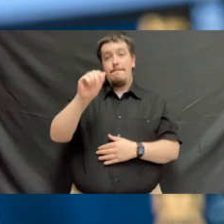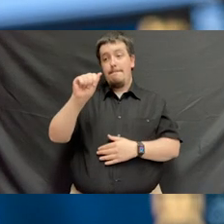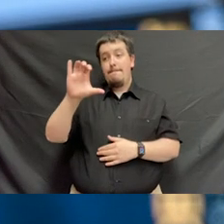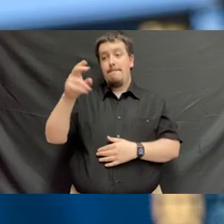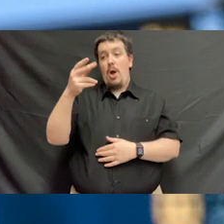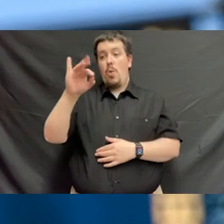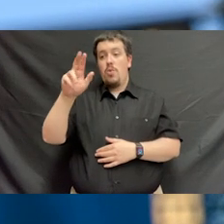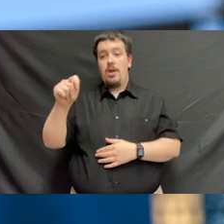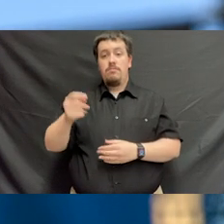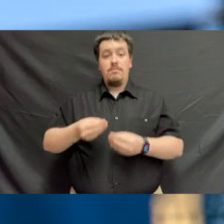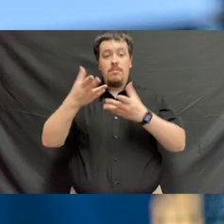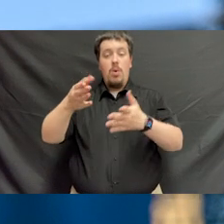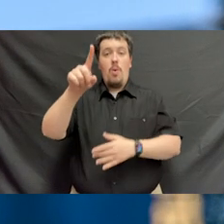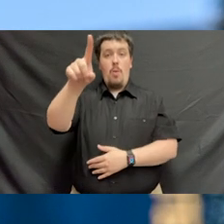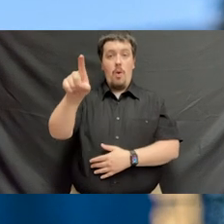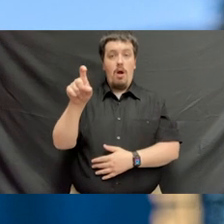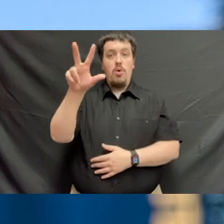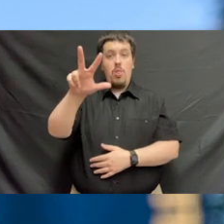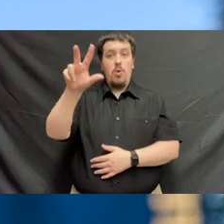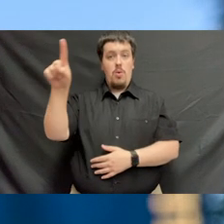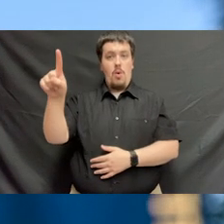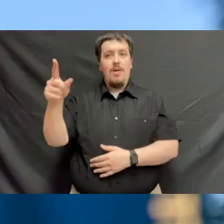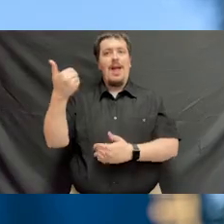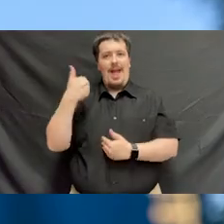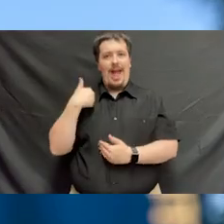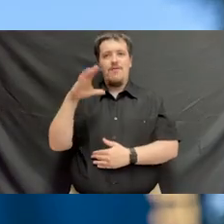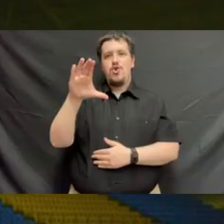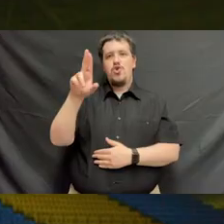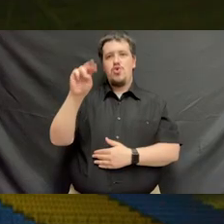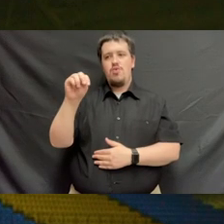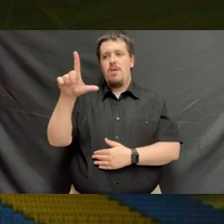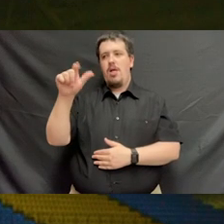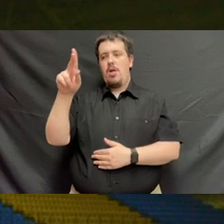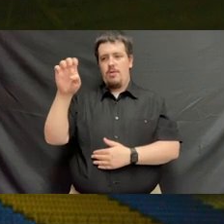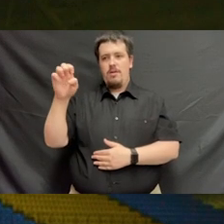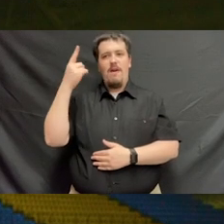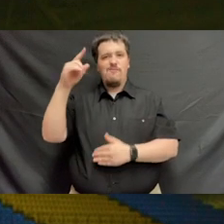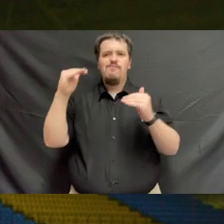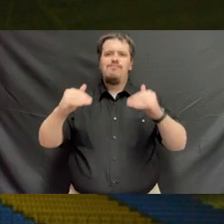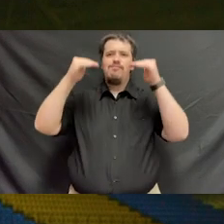Of the baccalaureate recipients, 131 have attained cum laude distinction